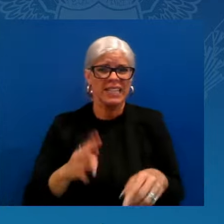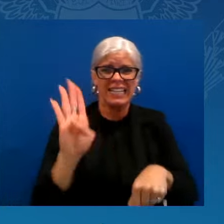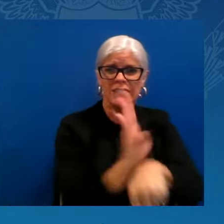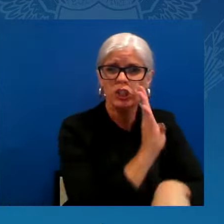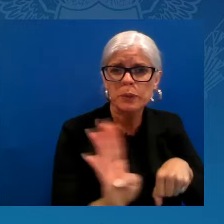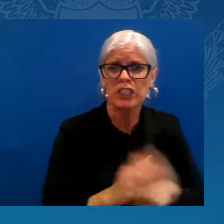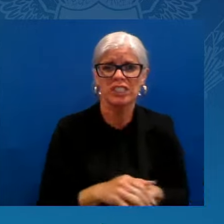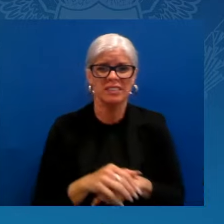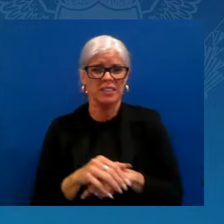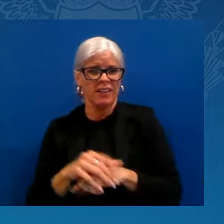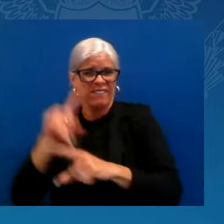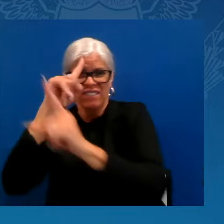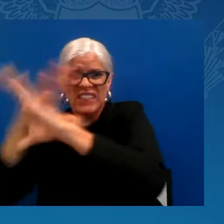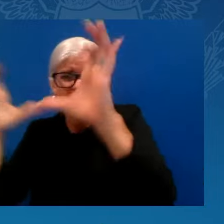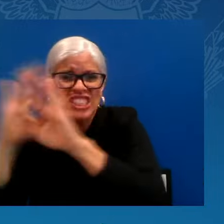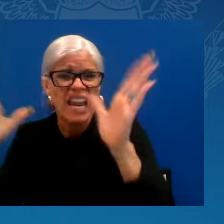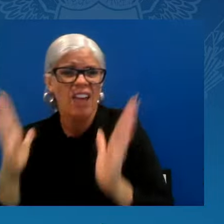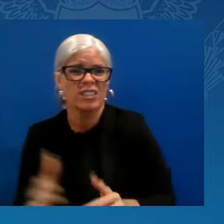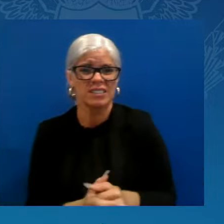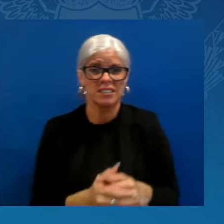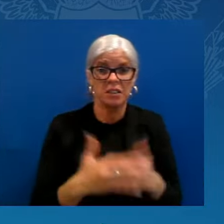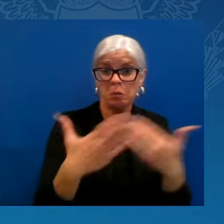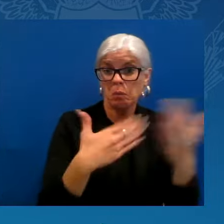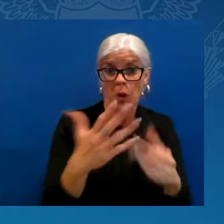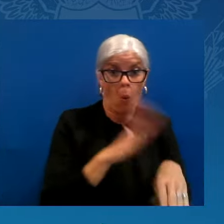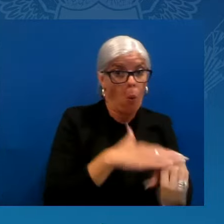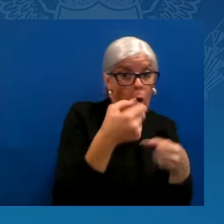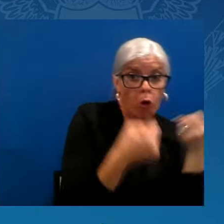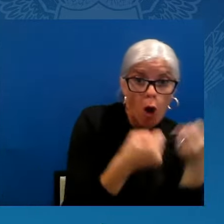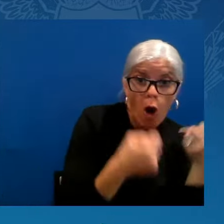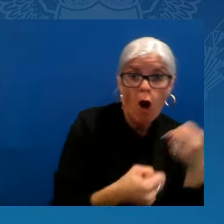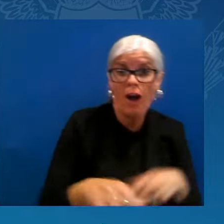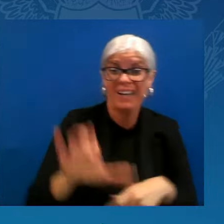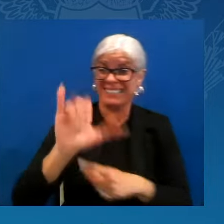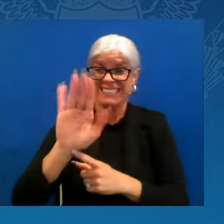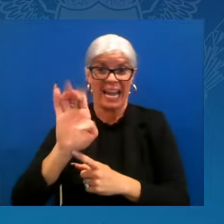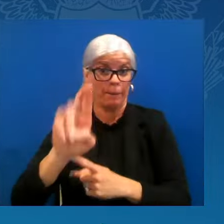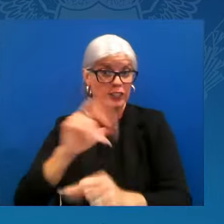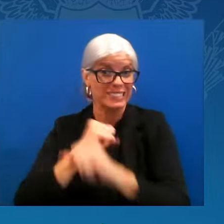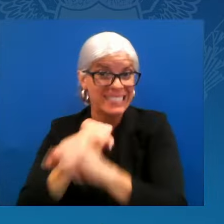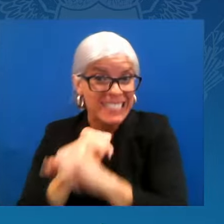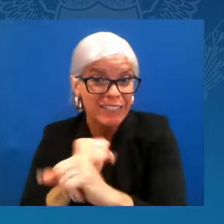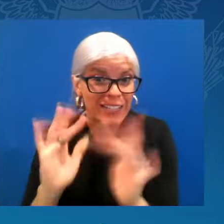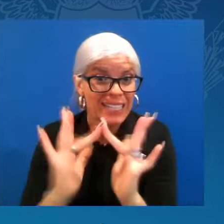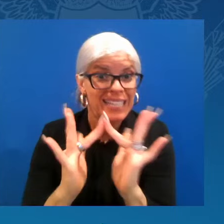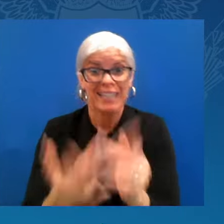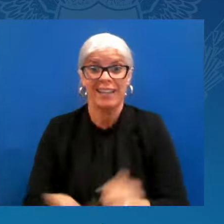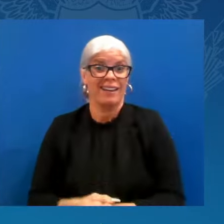it is clear Israel helps point the world toward the future.